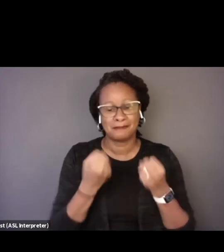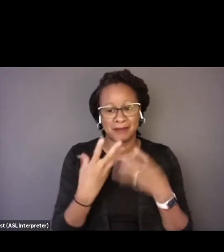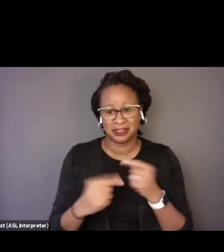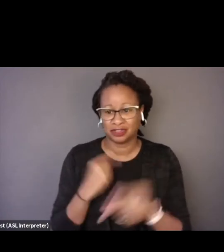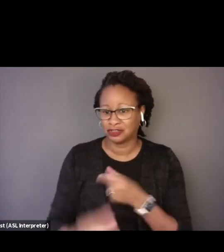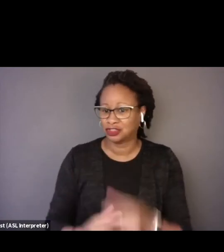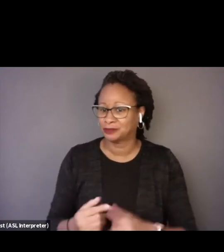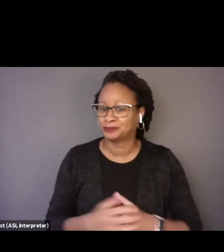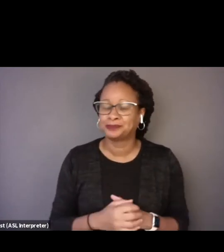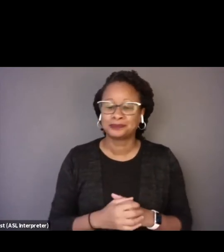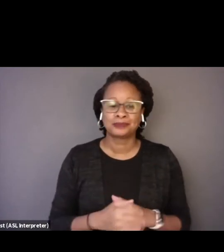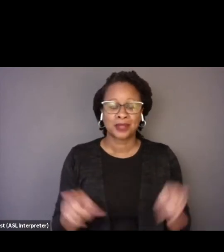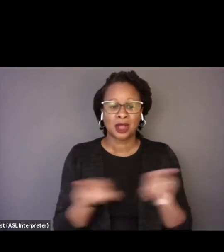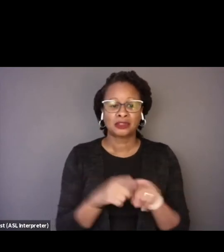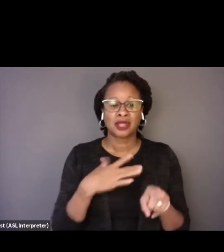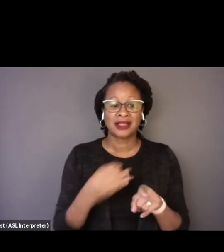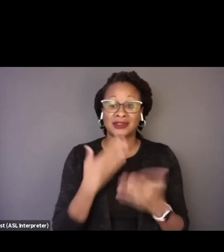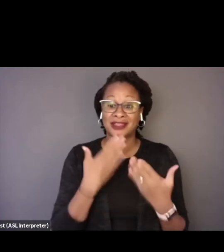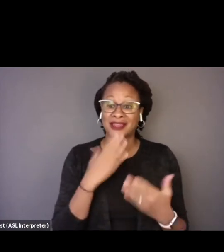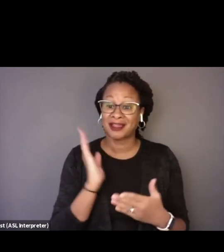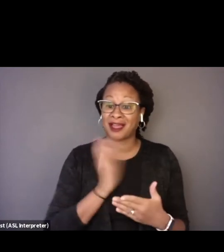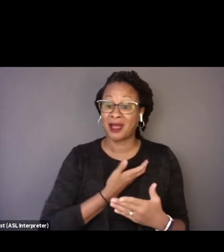I would also like to thank our media sponsor IndieWire